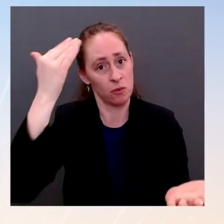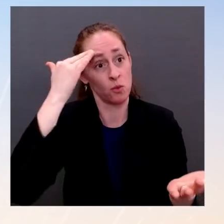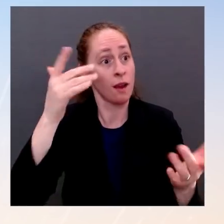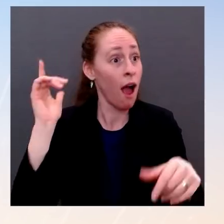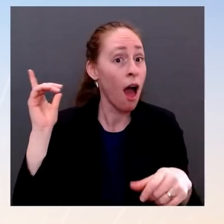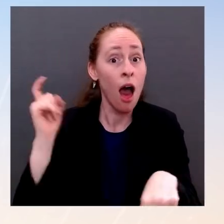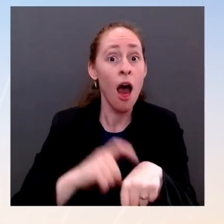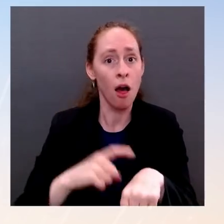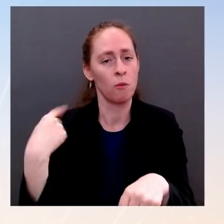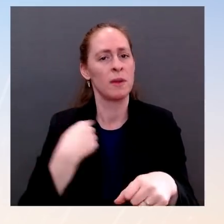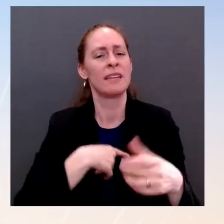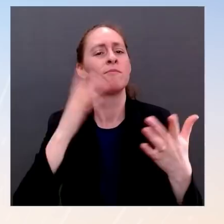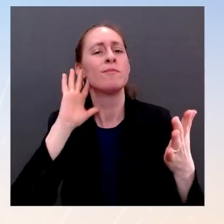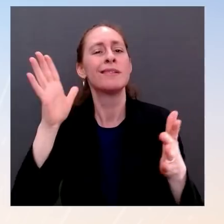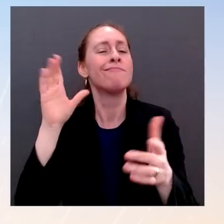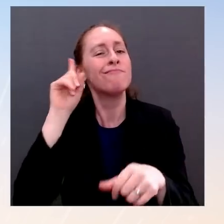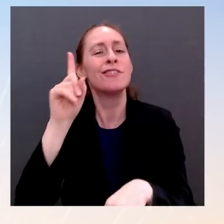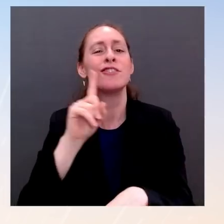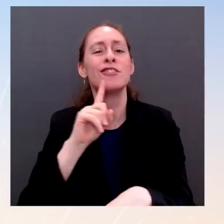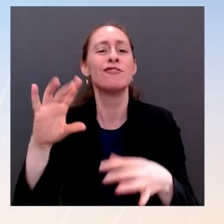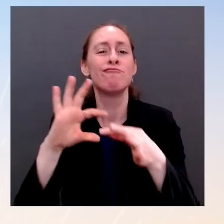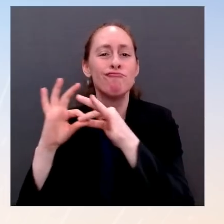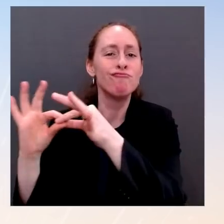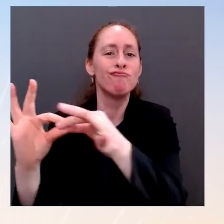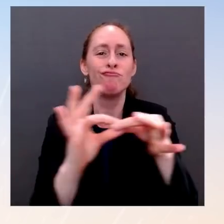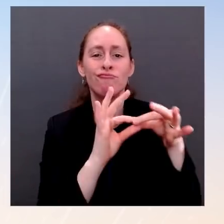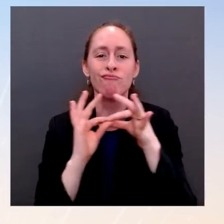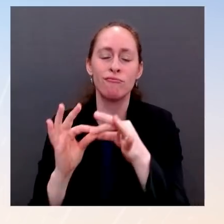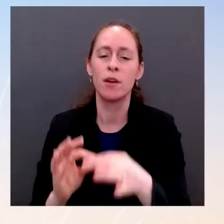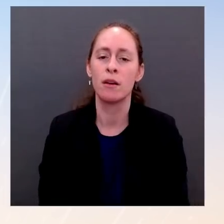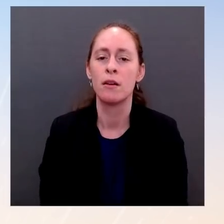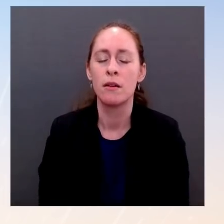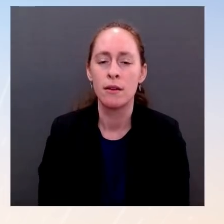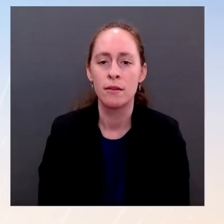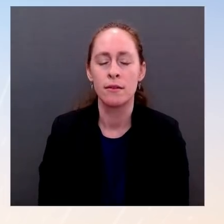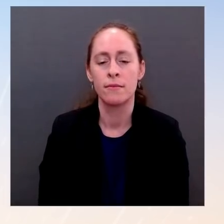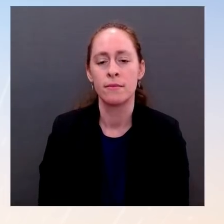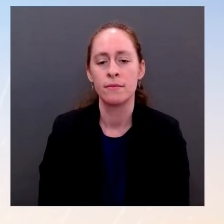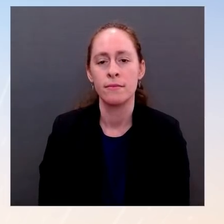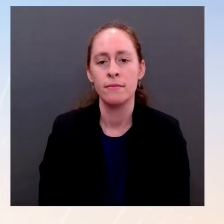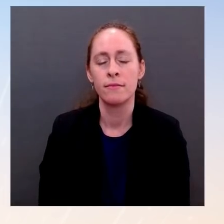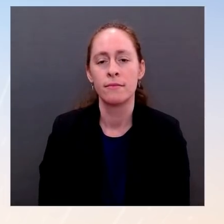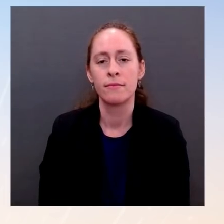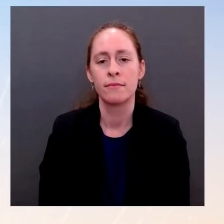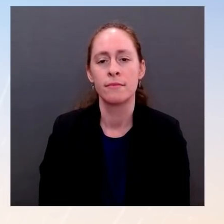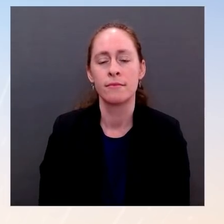let me say that we are in active engagement with major energy consumers and major energy producers